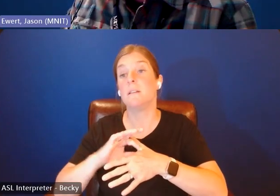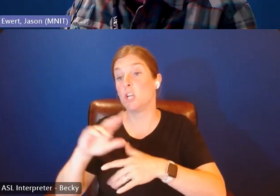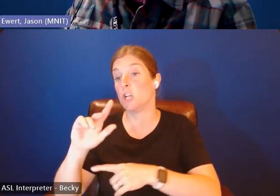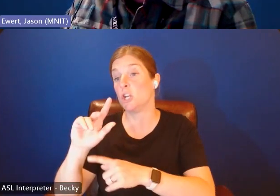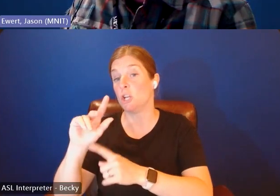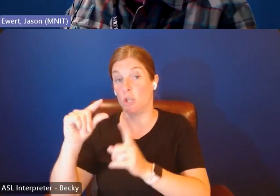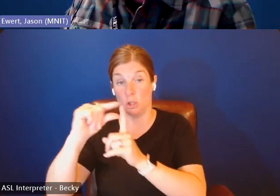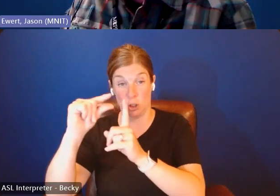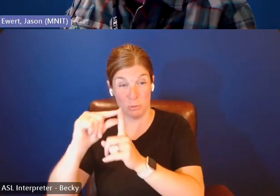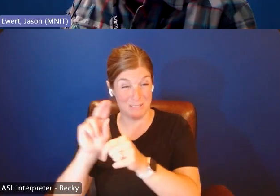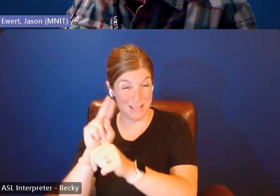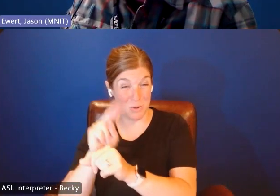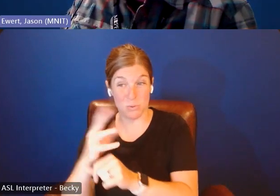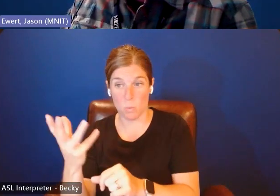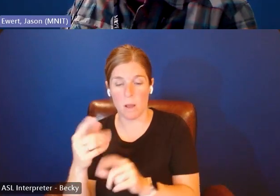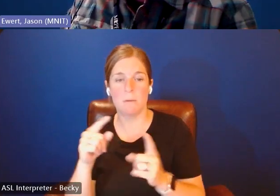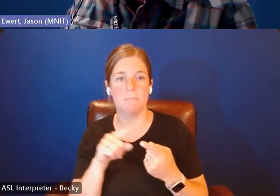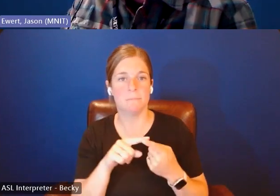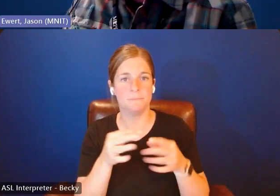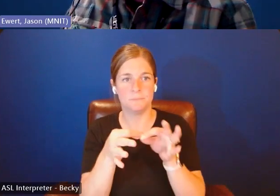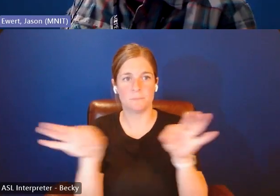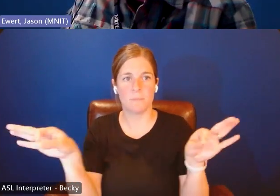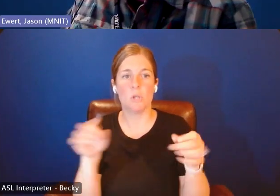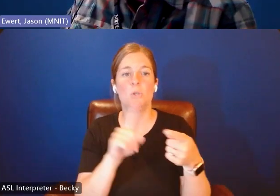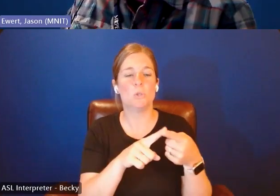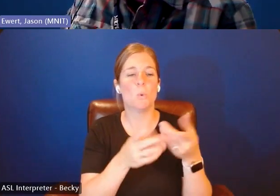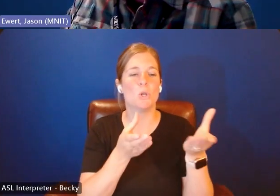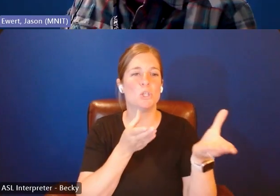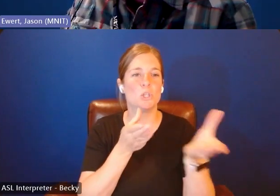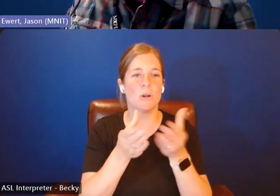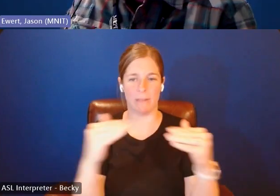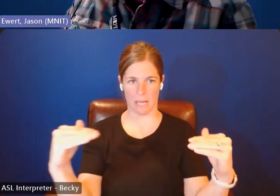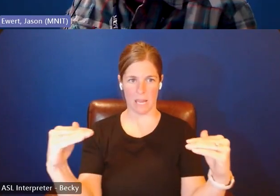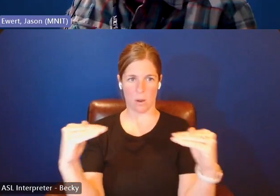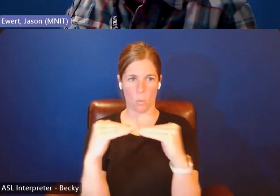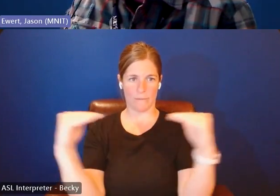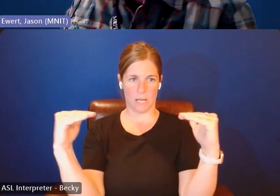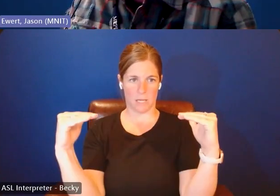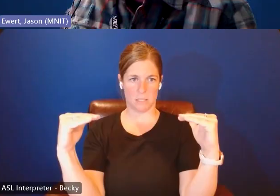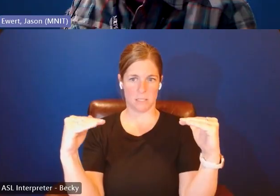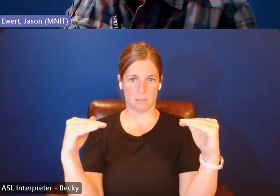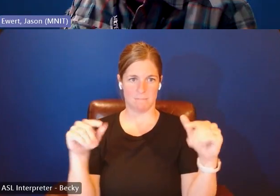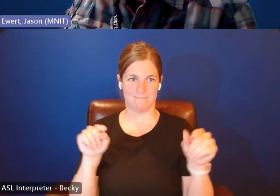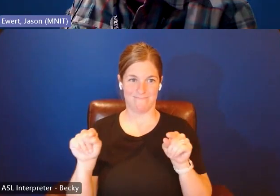is to serve the equivalent purpose, which